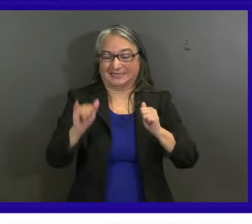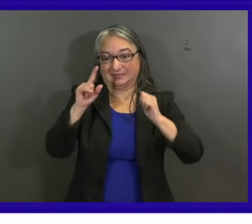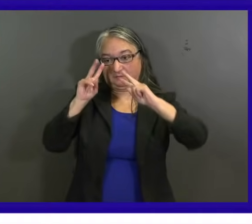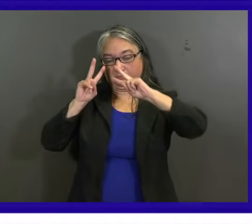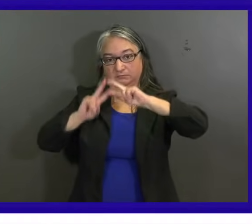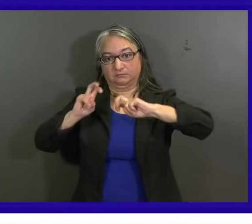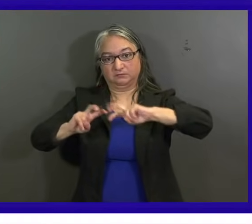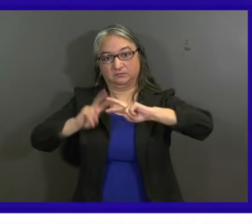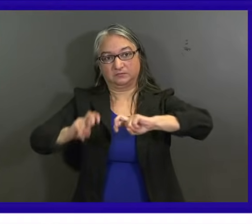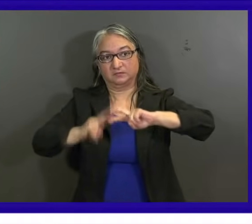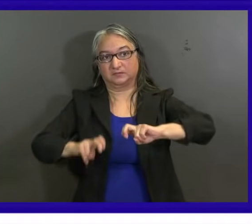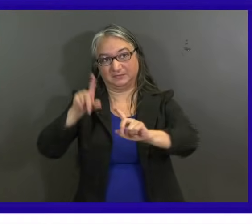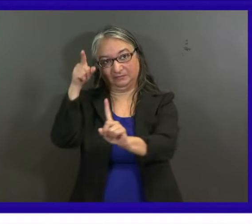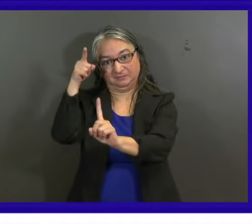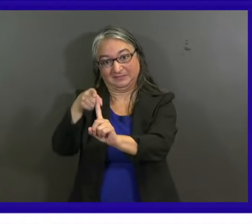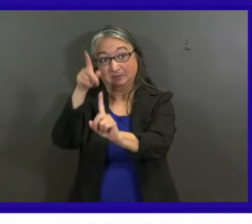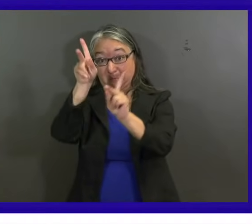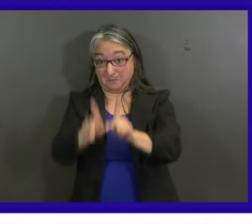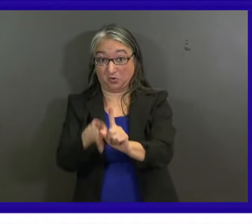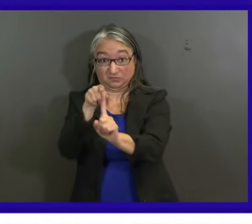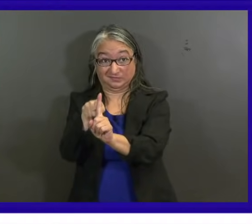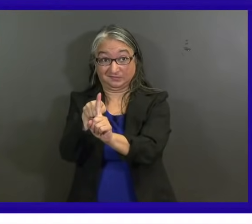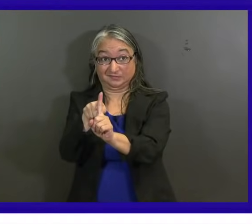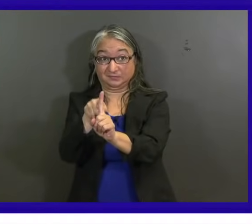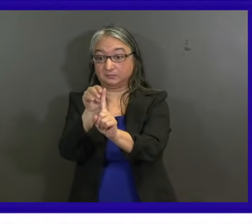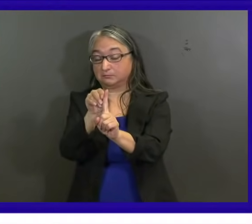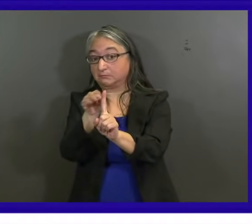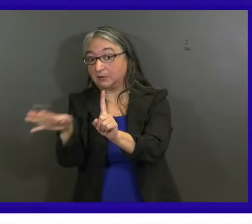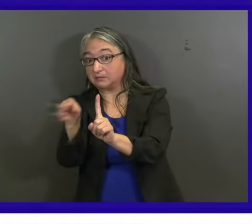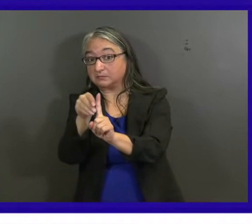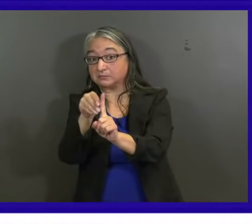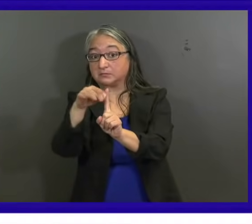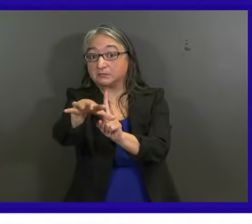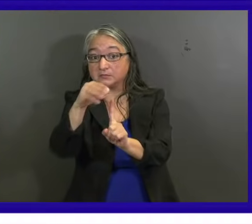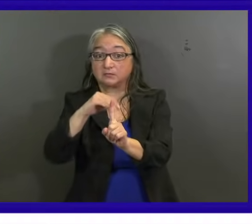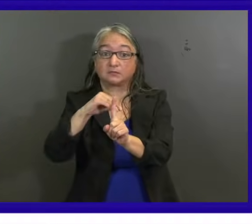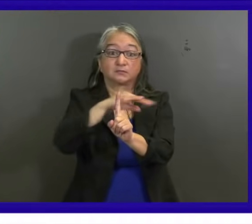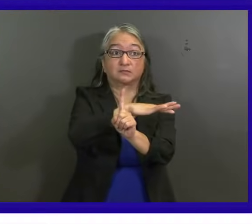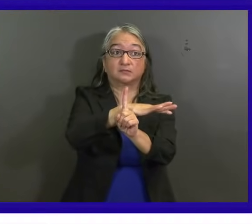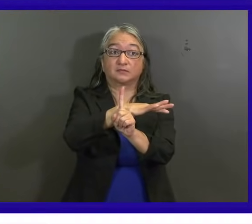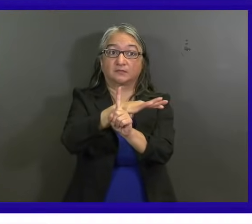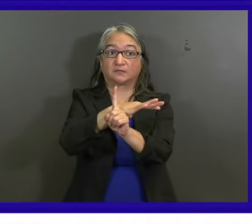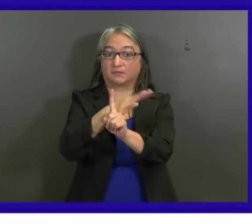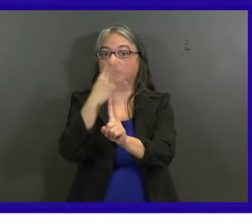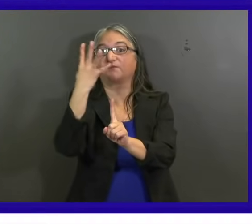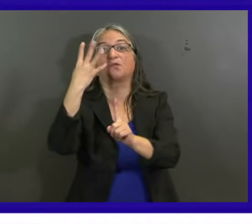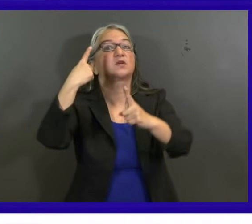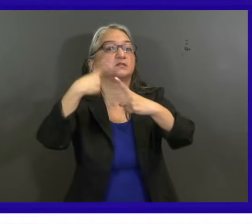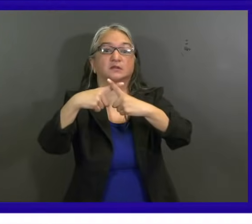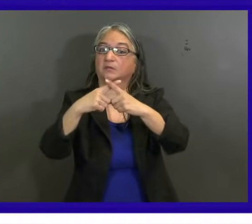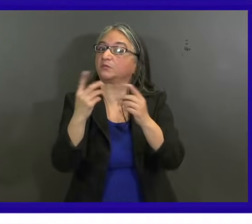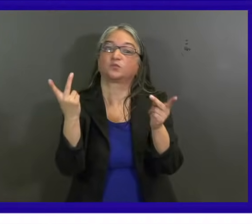a single infectious person spreads to you can see it's uh four times that of delta and we know the